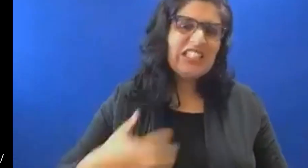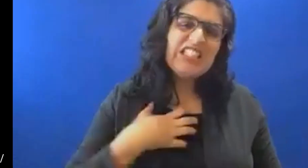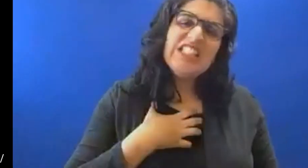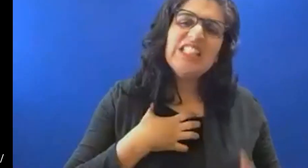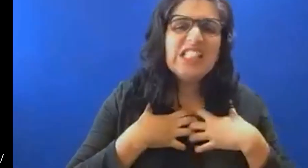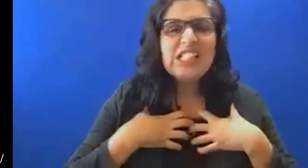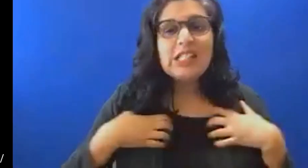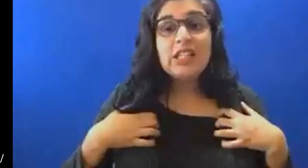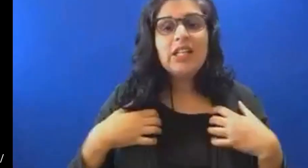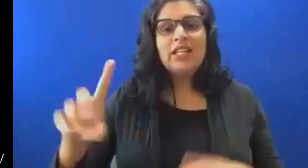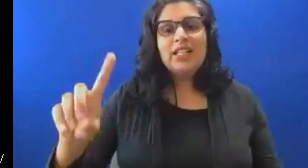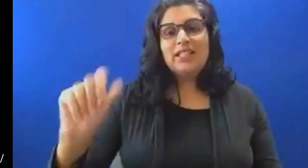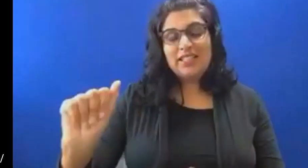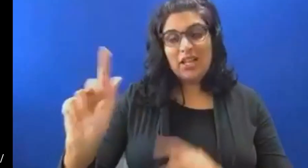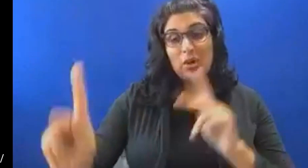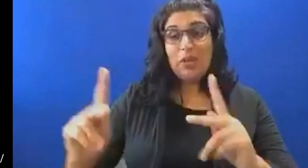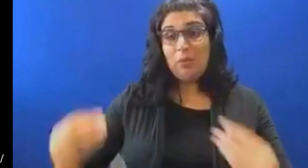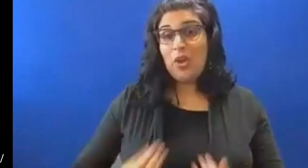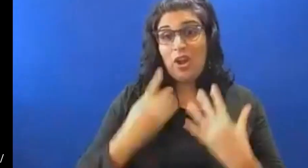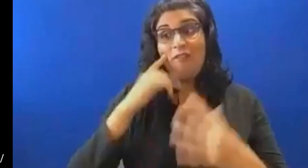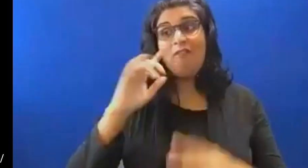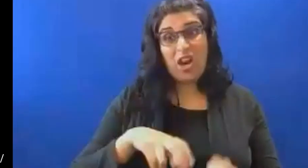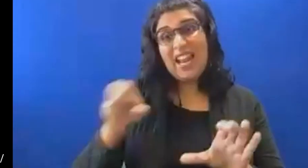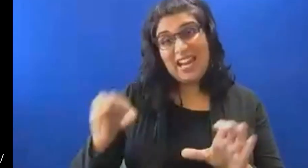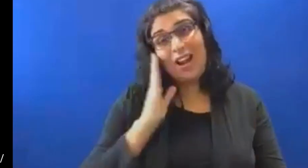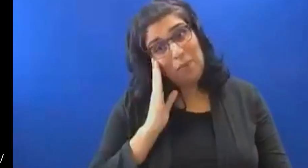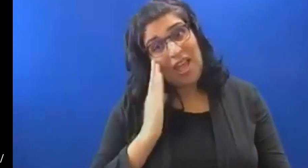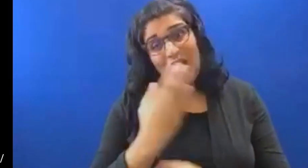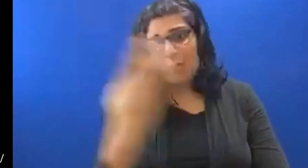are inspiring for getting out of bed in the morning because I don't think it's very inspiring